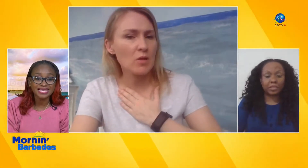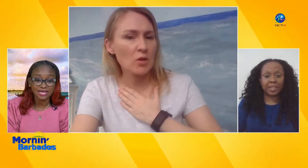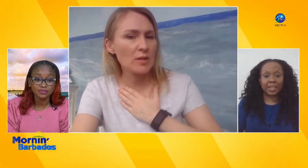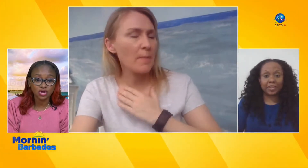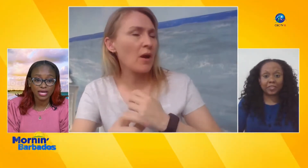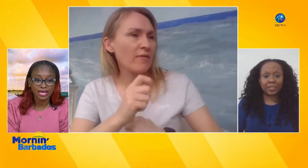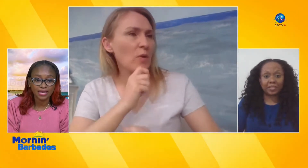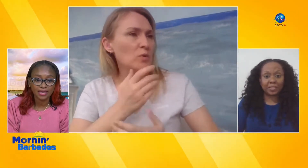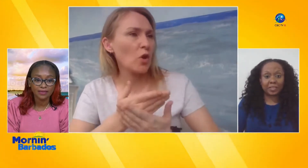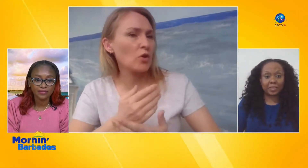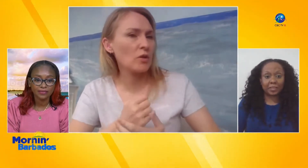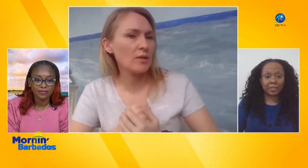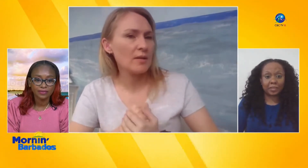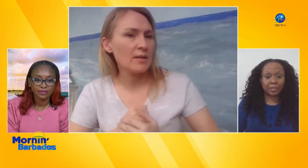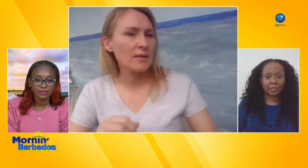yes I'm talking